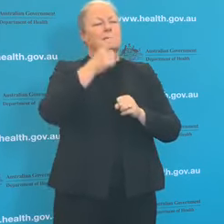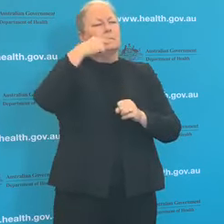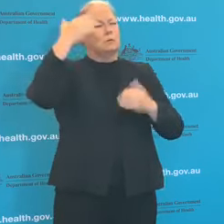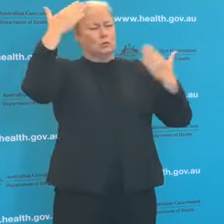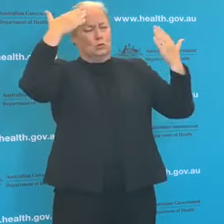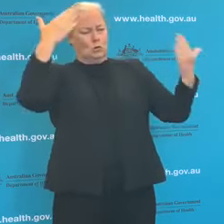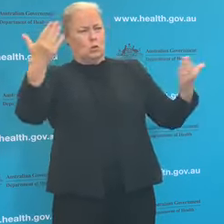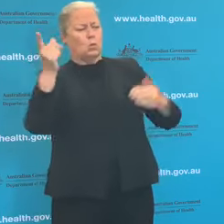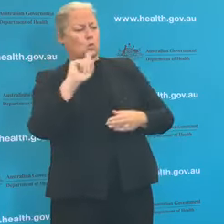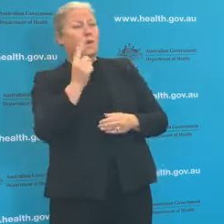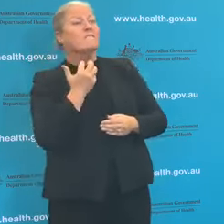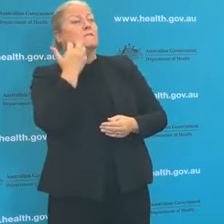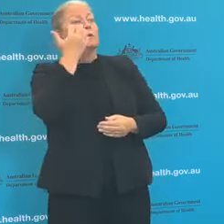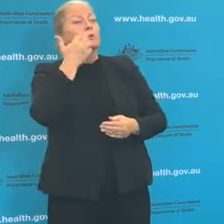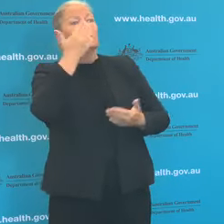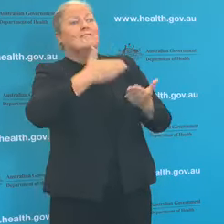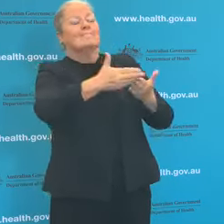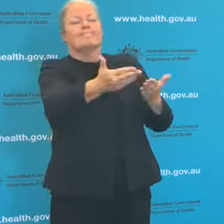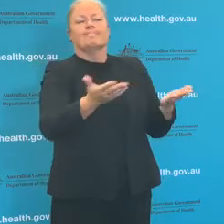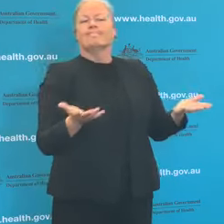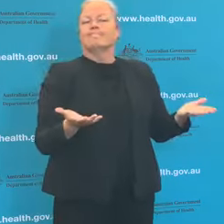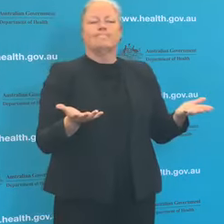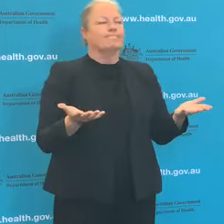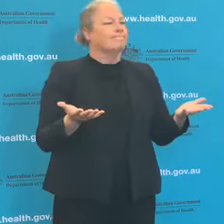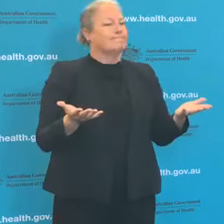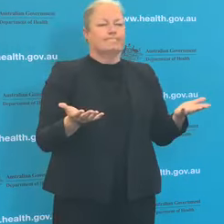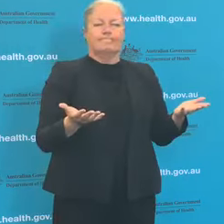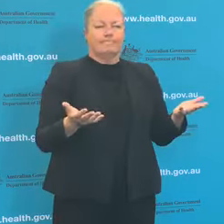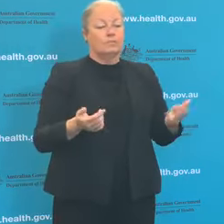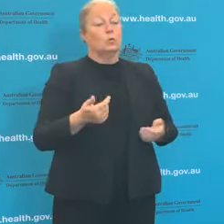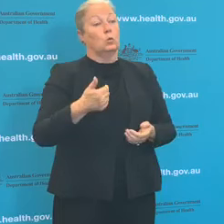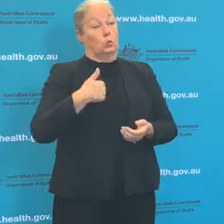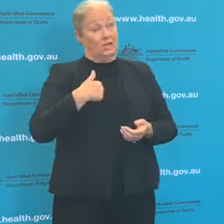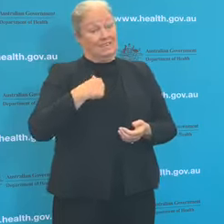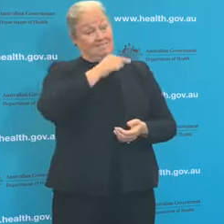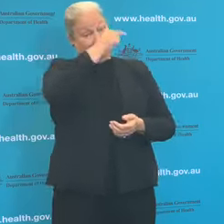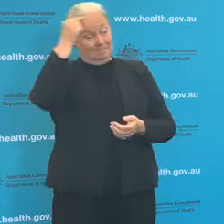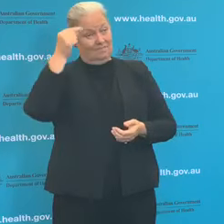Our strategy at the moment is to keep Australians safe over the next two to